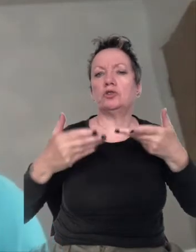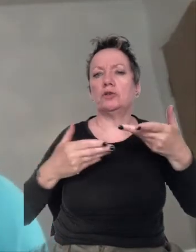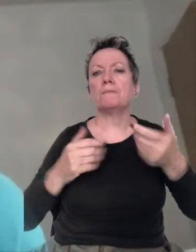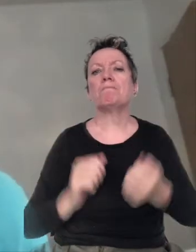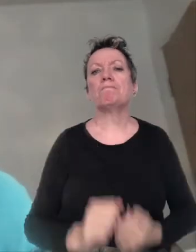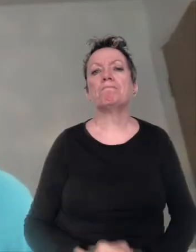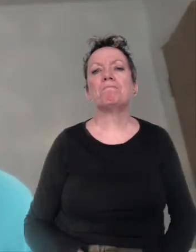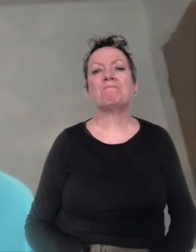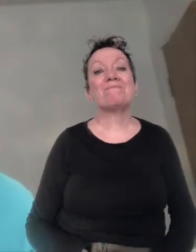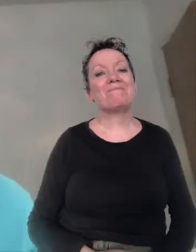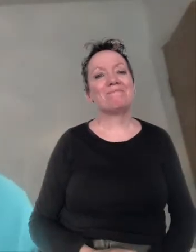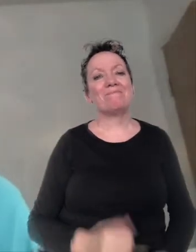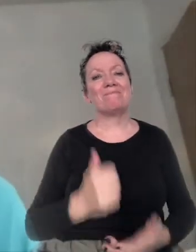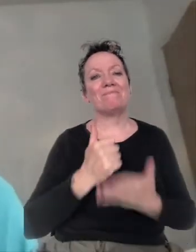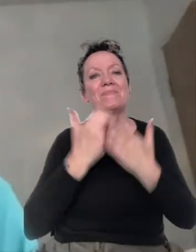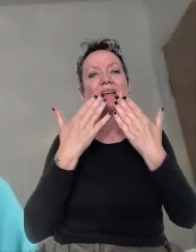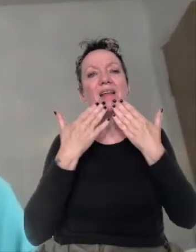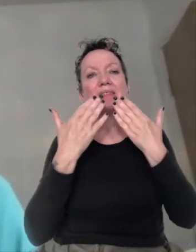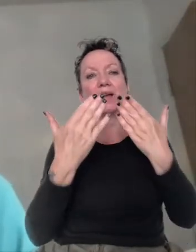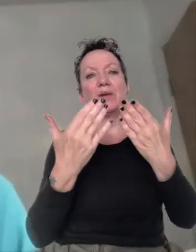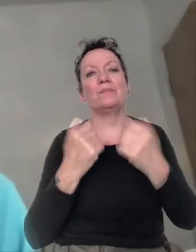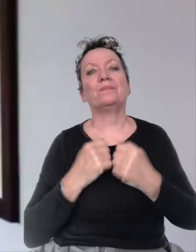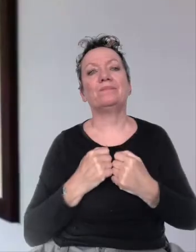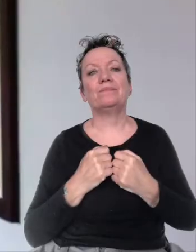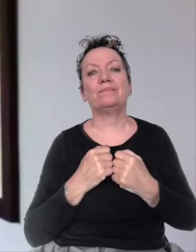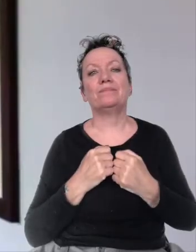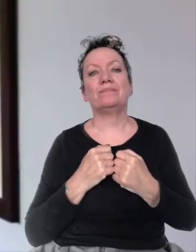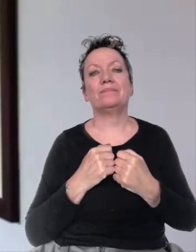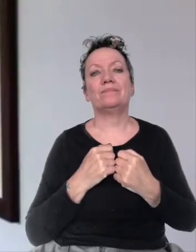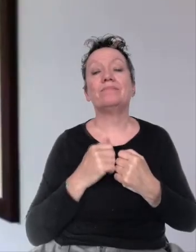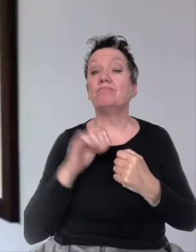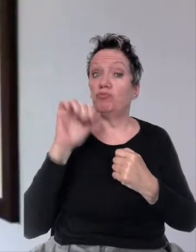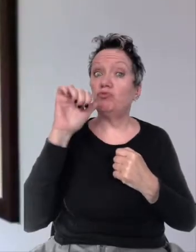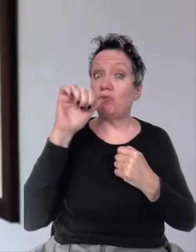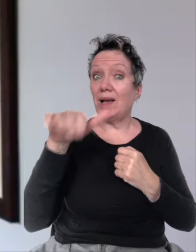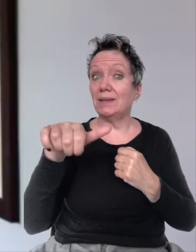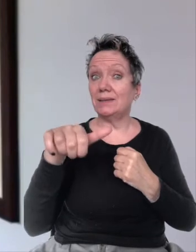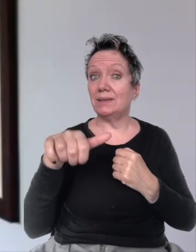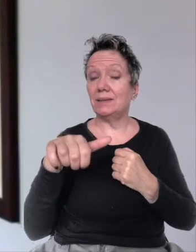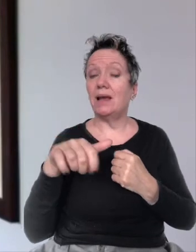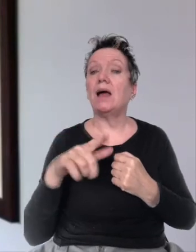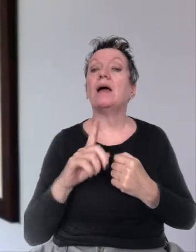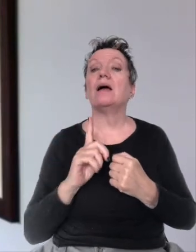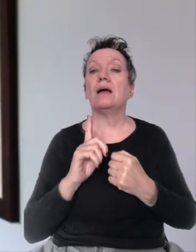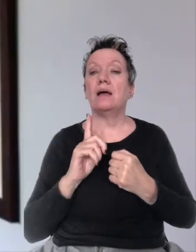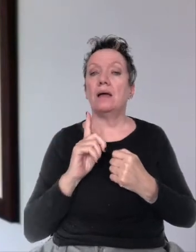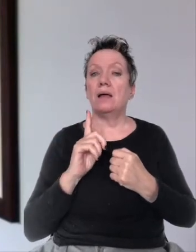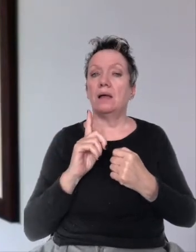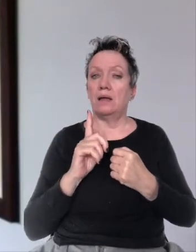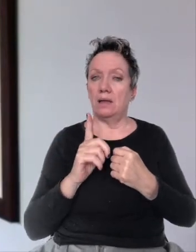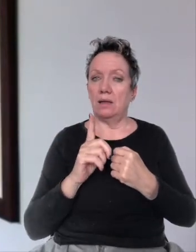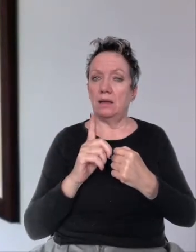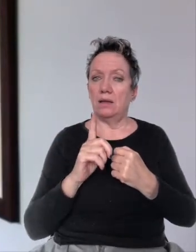Brilliant. Thank you so much for sharing that Robin. Yeah, definitely. I'm uh, I'm going to say more in a moment about that thing